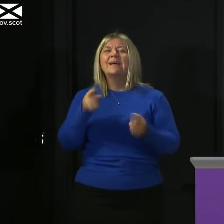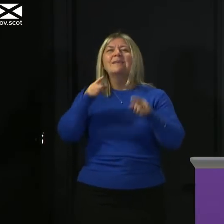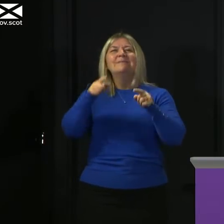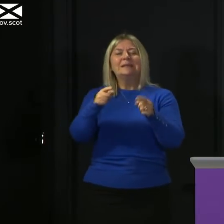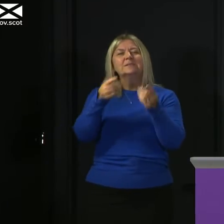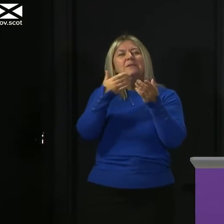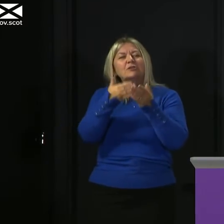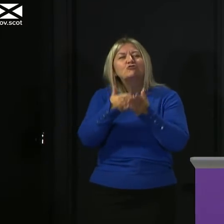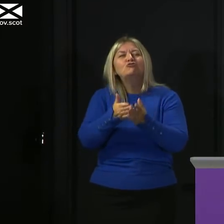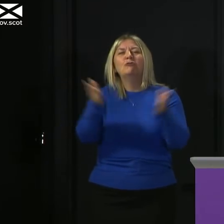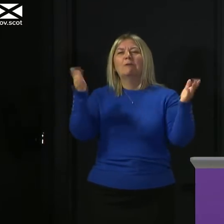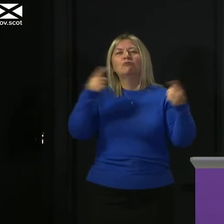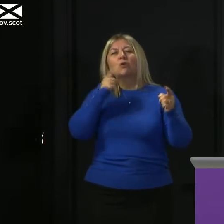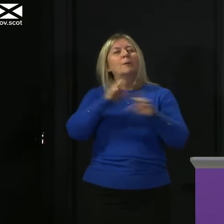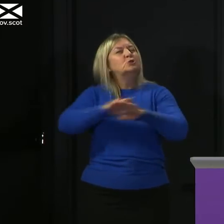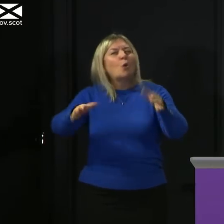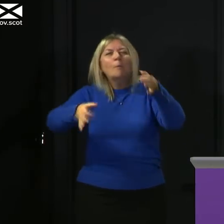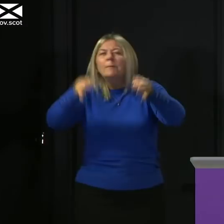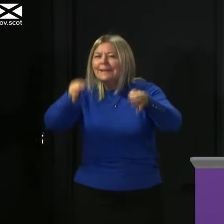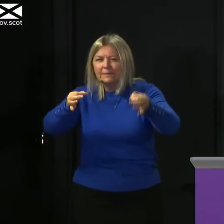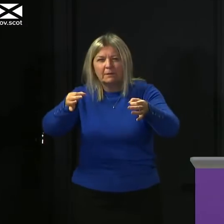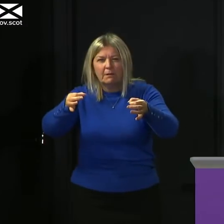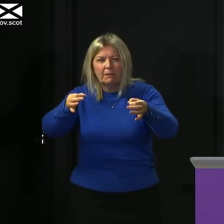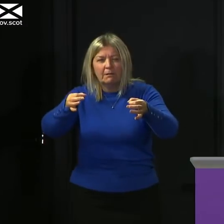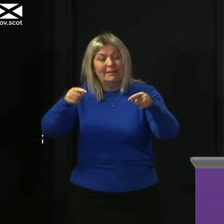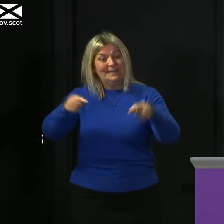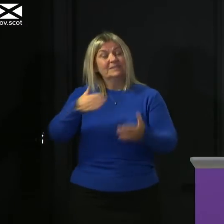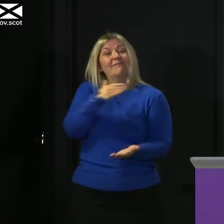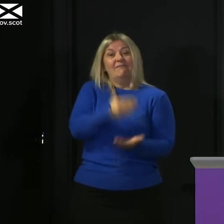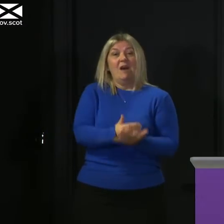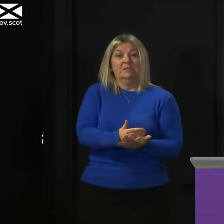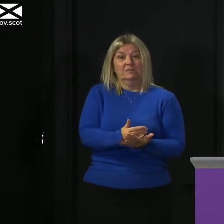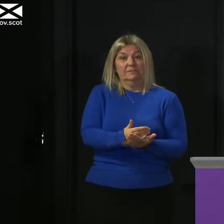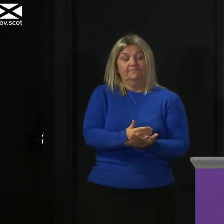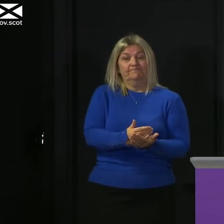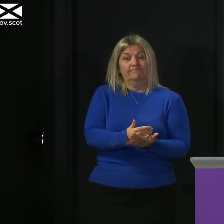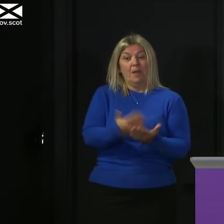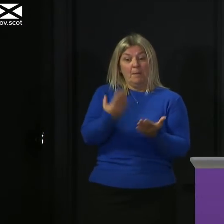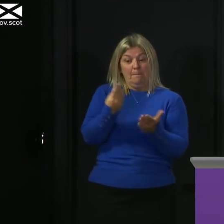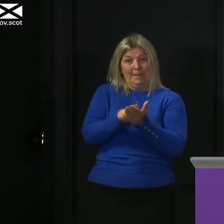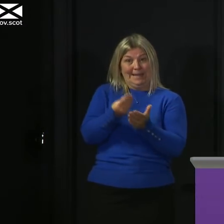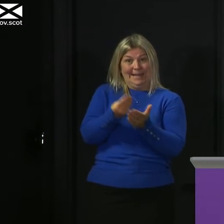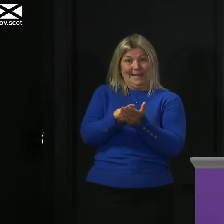a political comment. It s just a statement of fact. Our funding is largely finite,